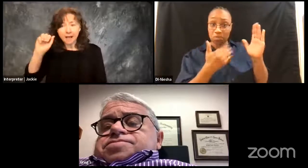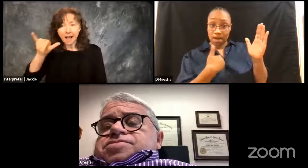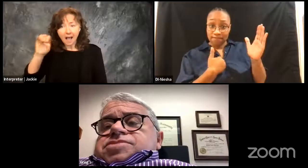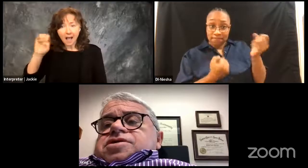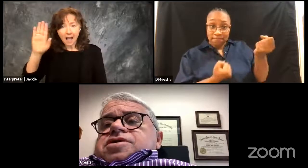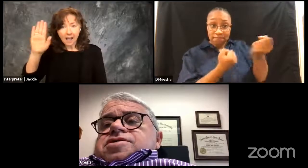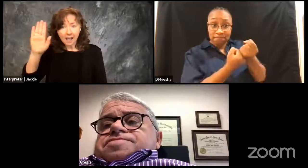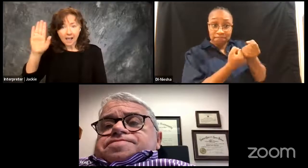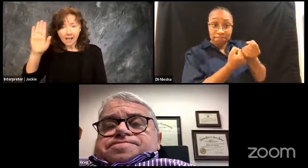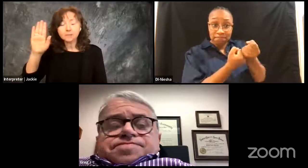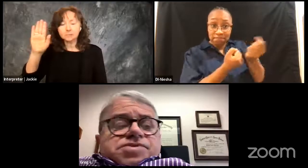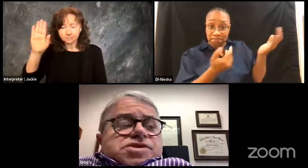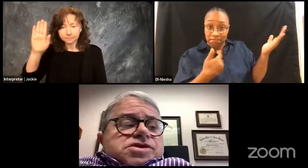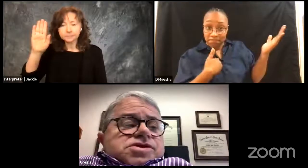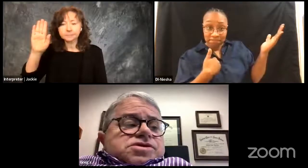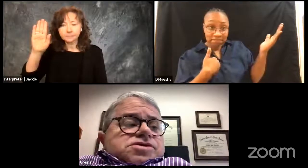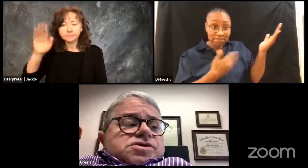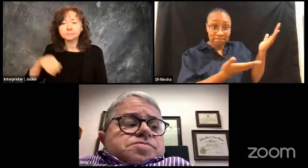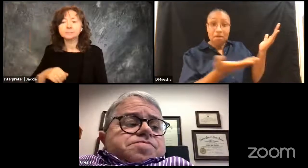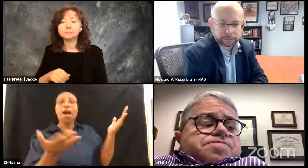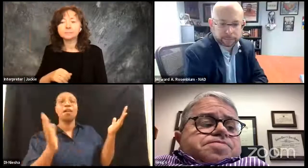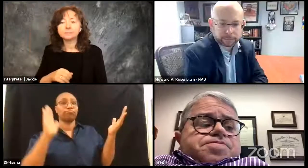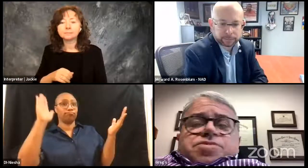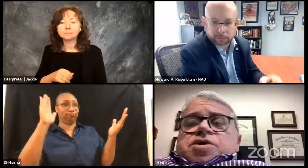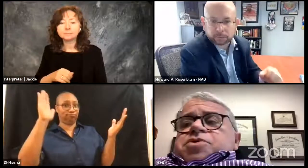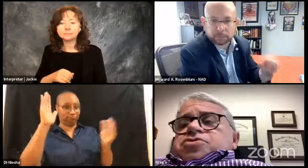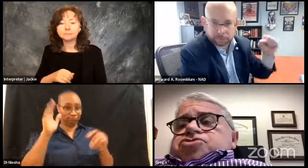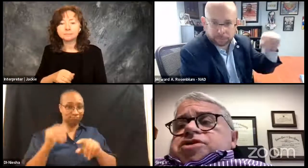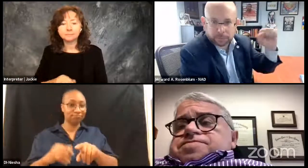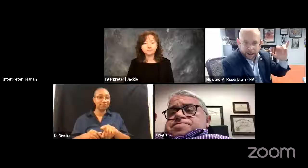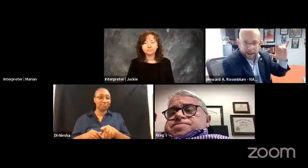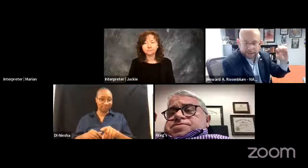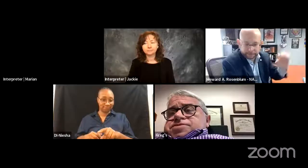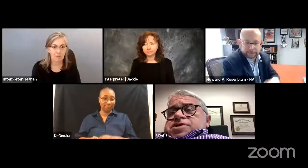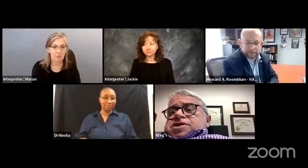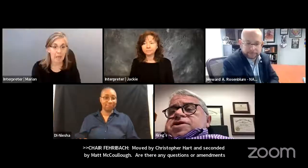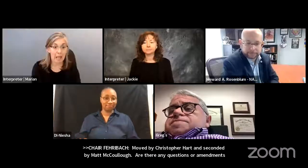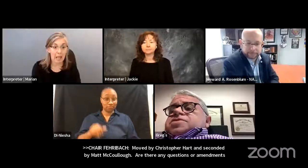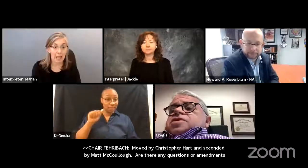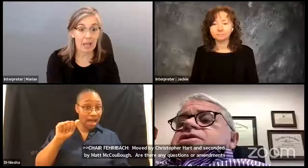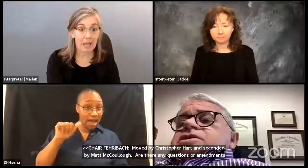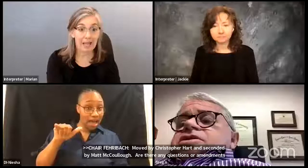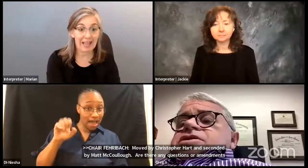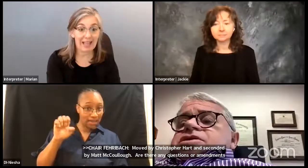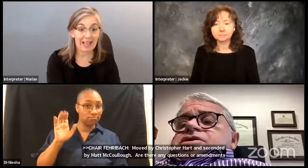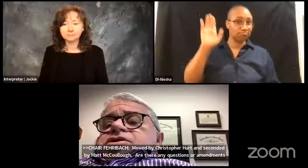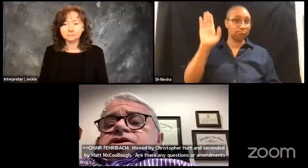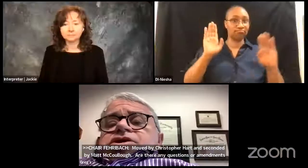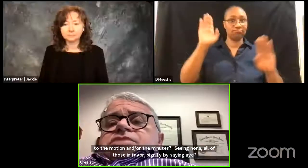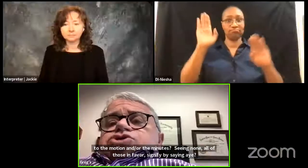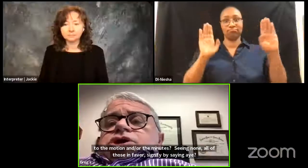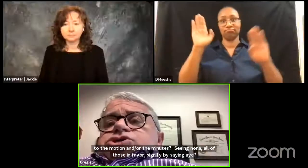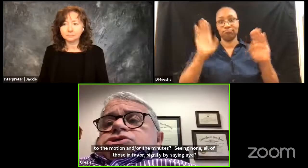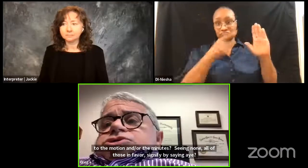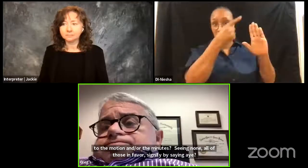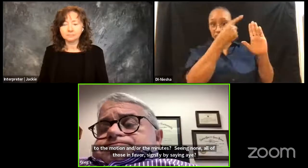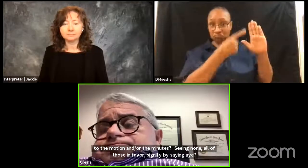Aye. Any abstentions?